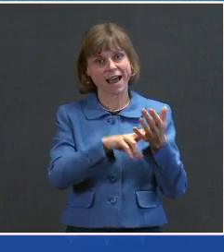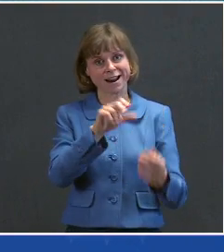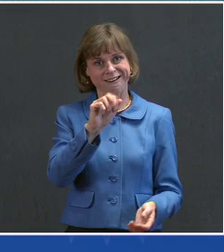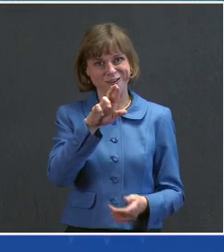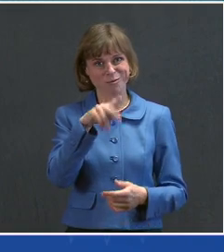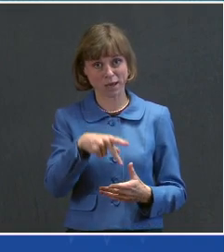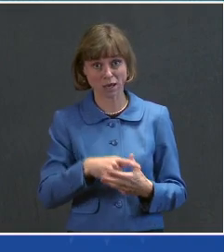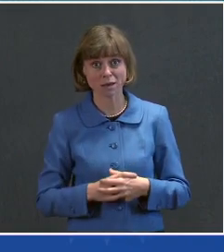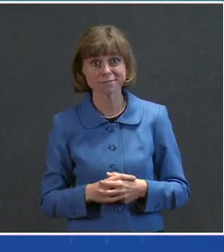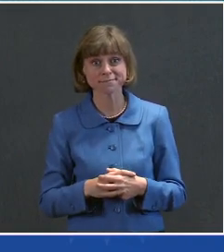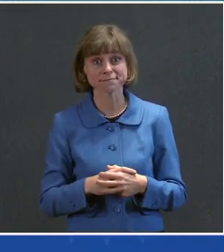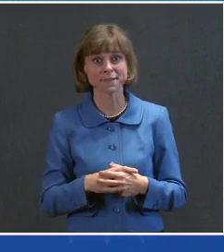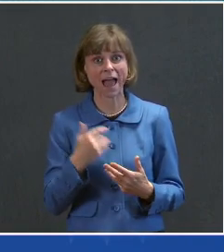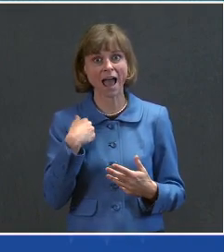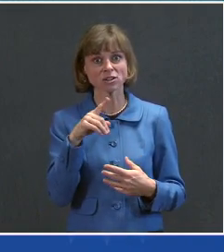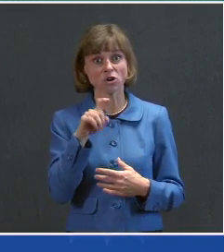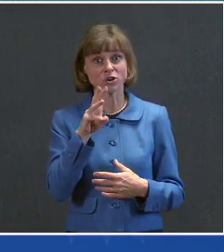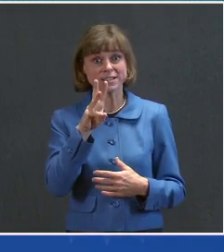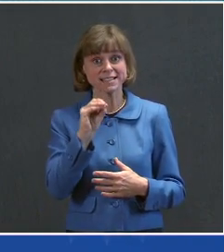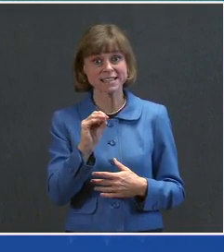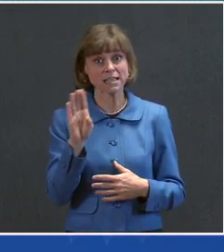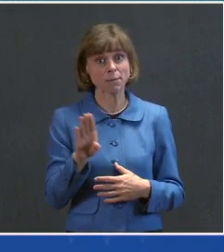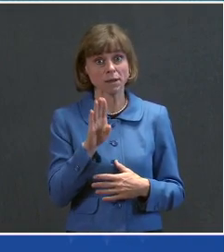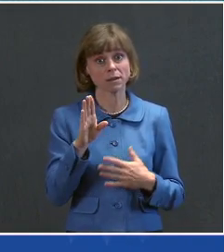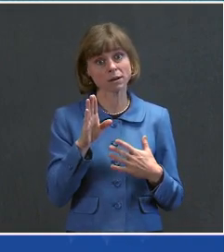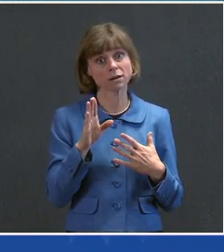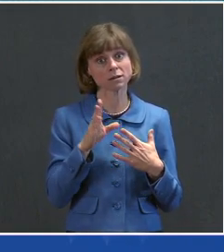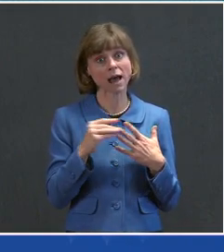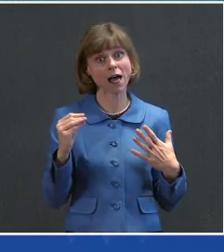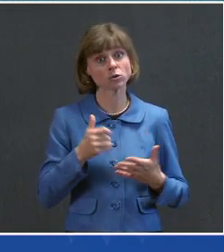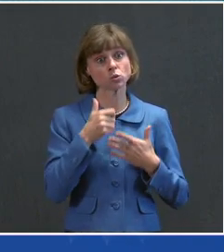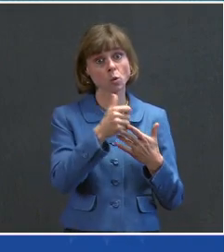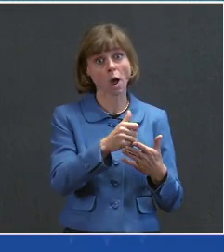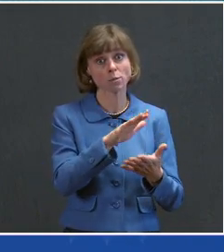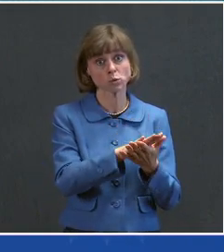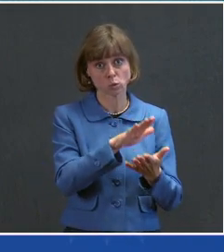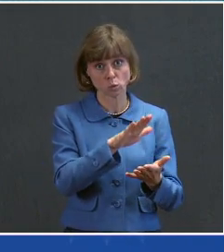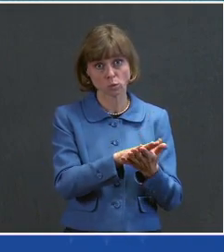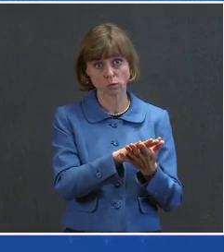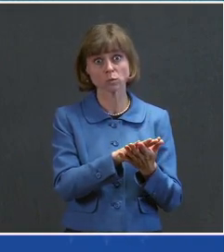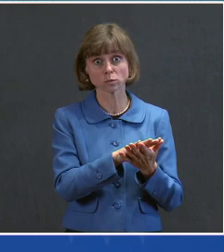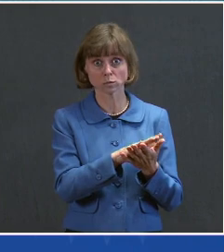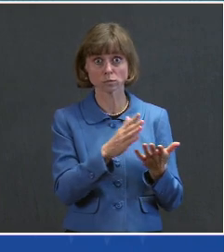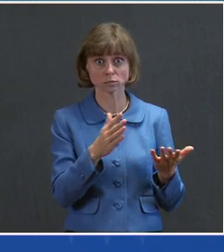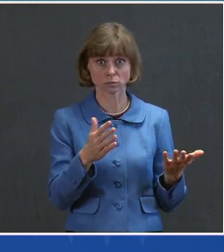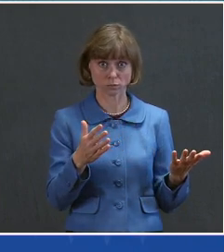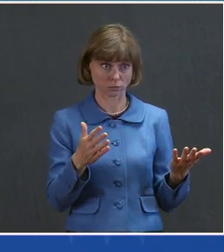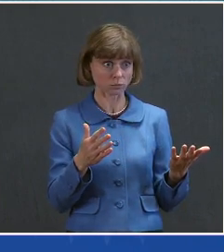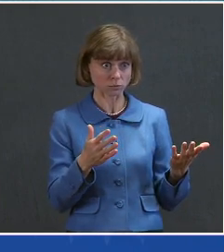which has $160 billion in it to help ensure schools can make the changes to their facilities,